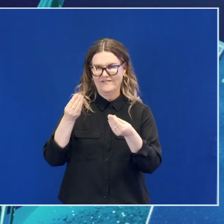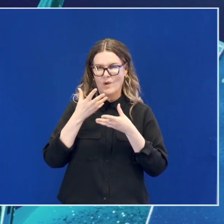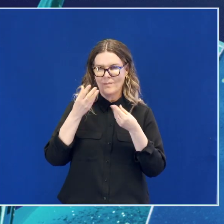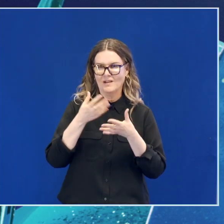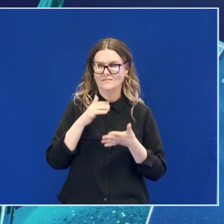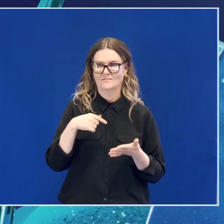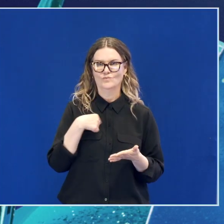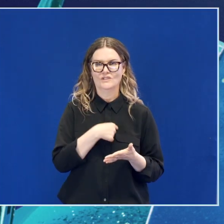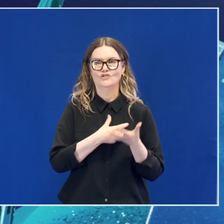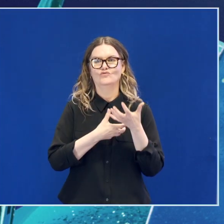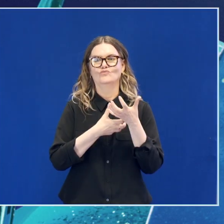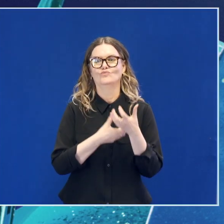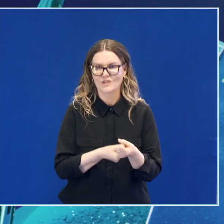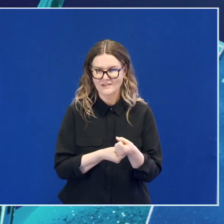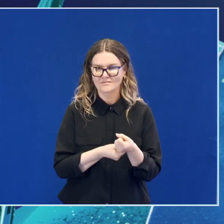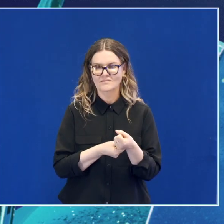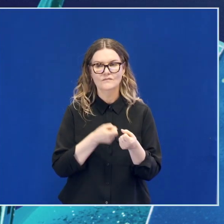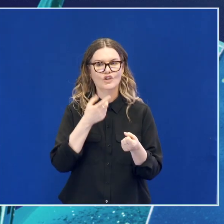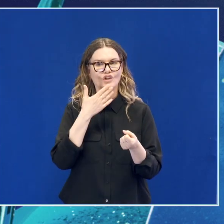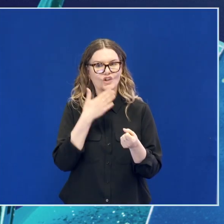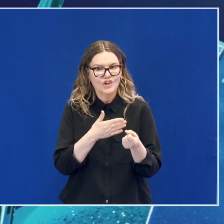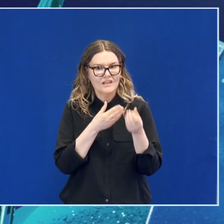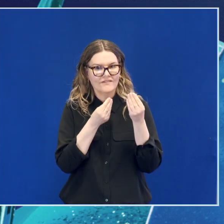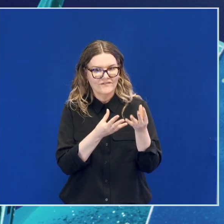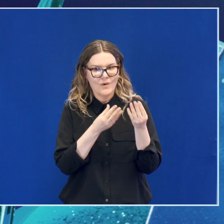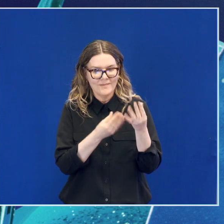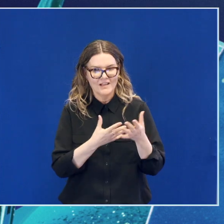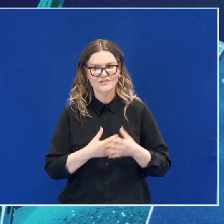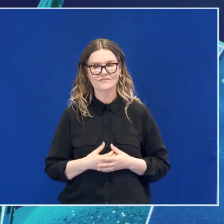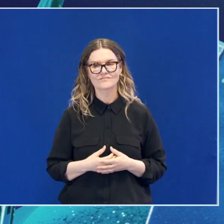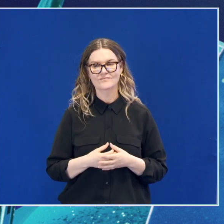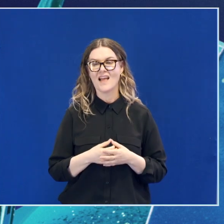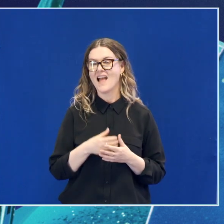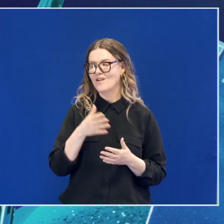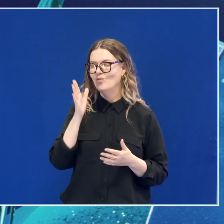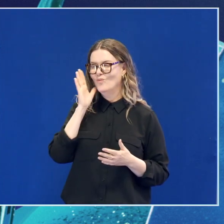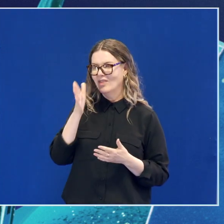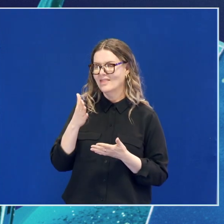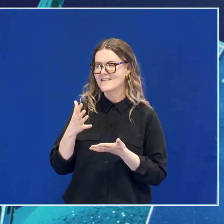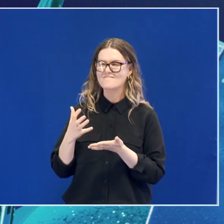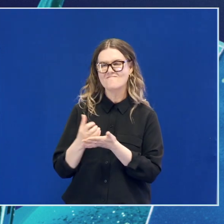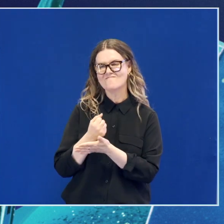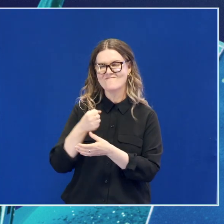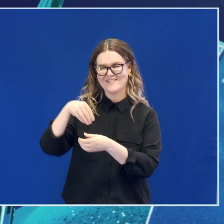looks at internal resources. The one I'm demoing will only look at external resources.